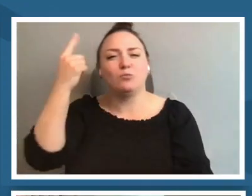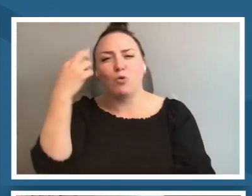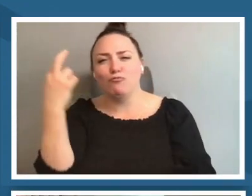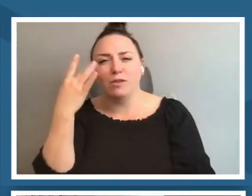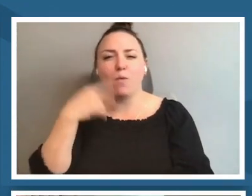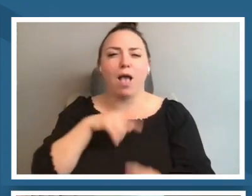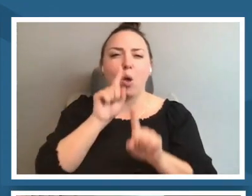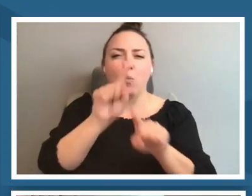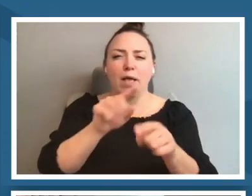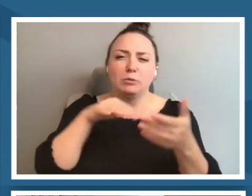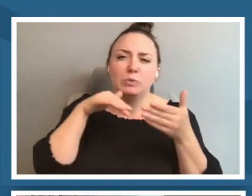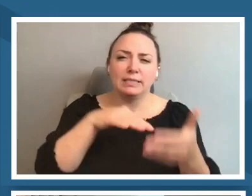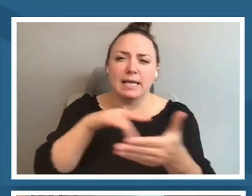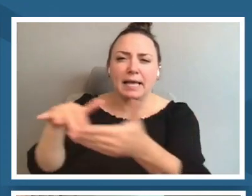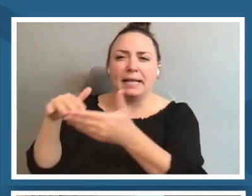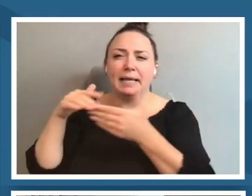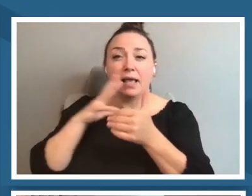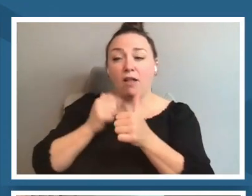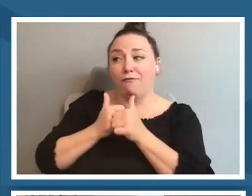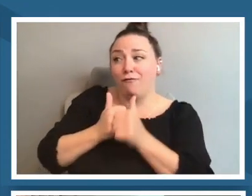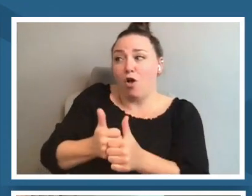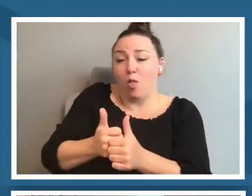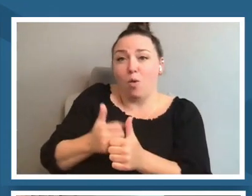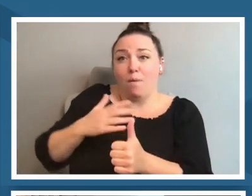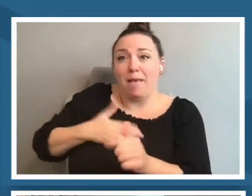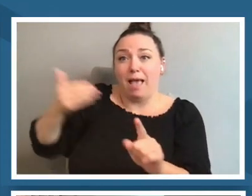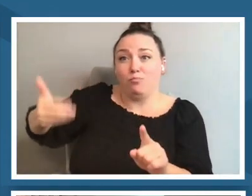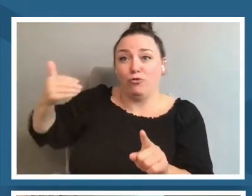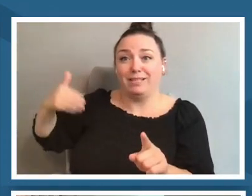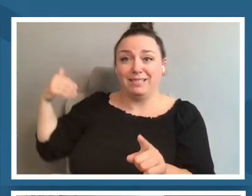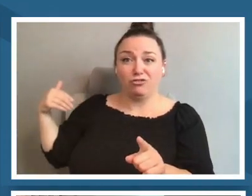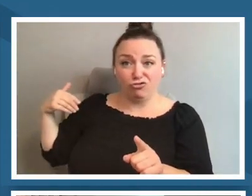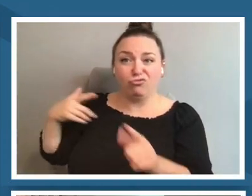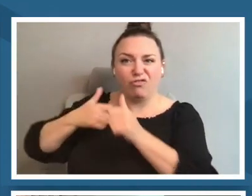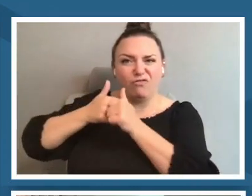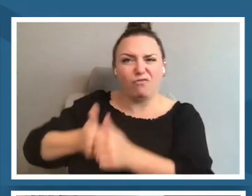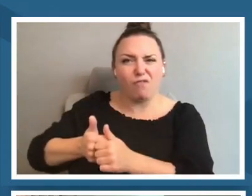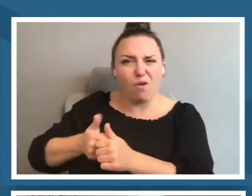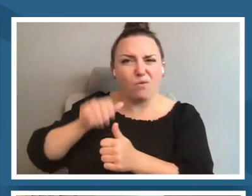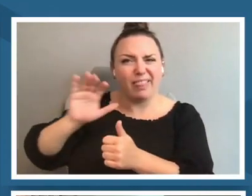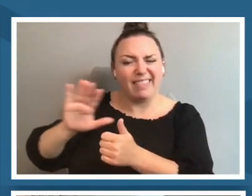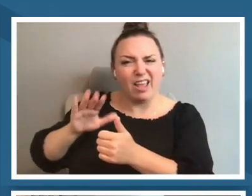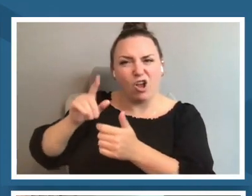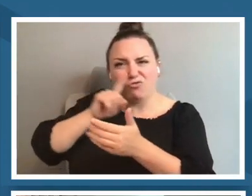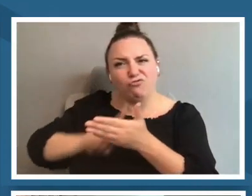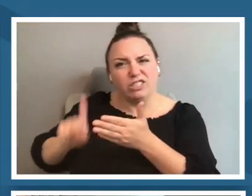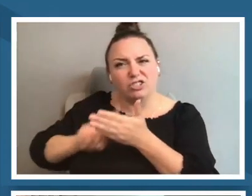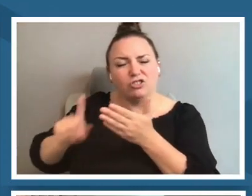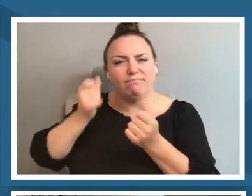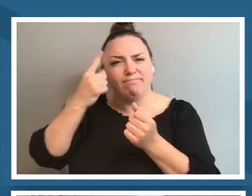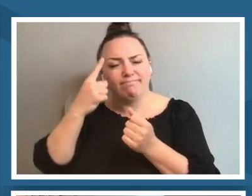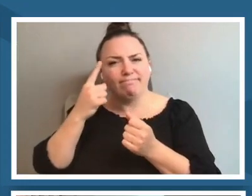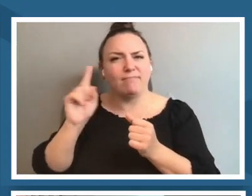to follow in the footsteps of other anthropologists and kind of understand